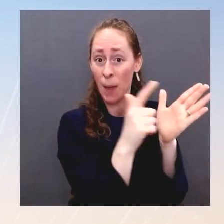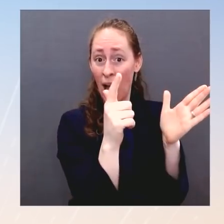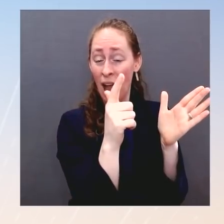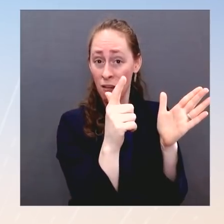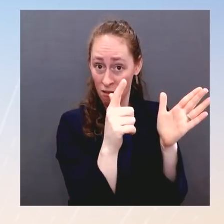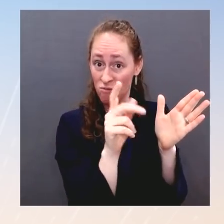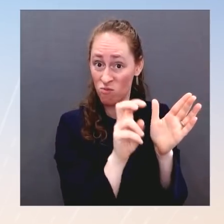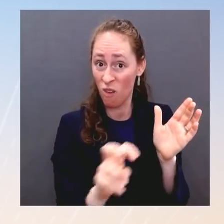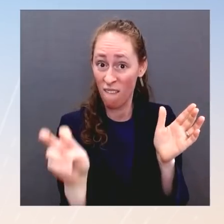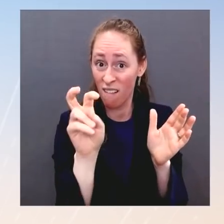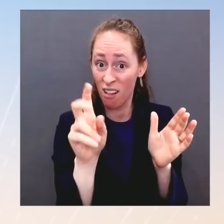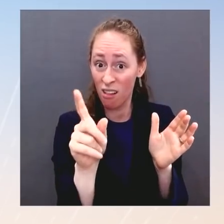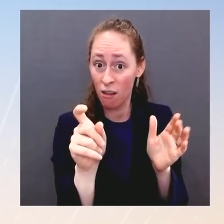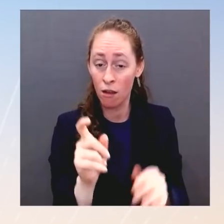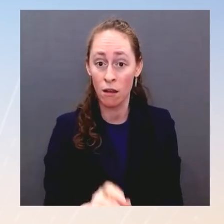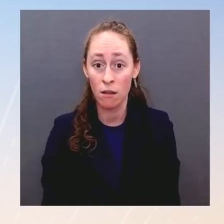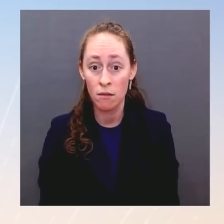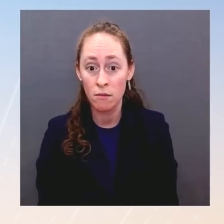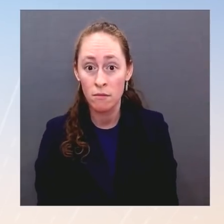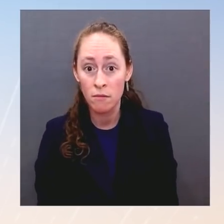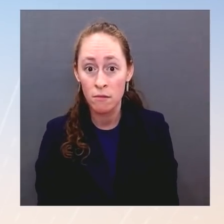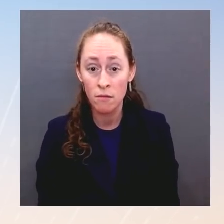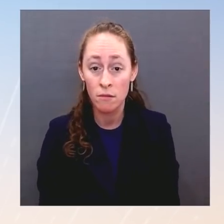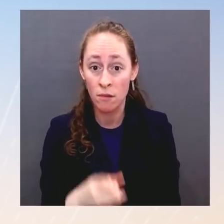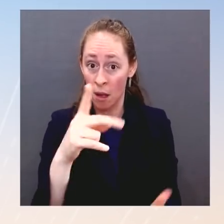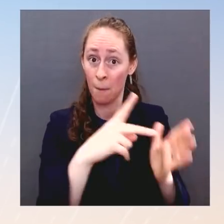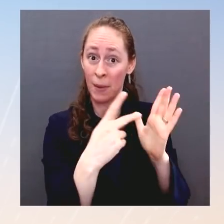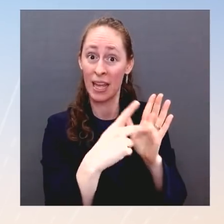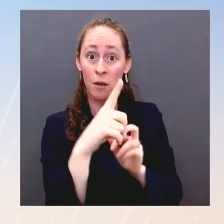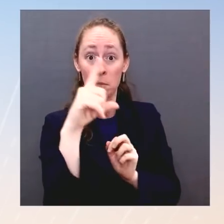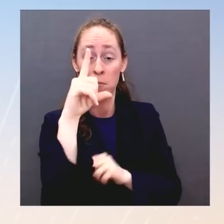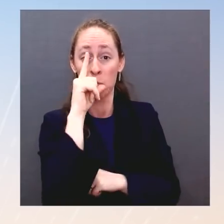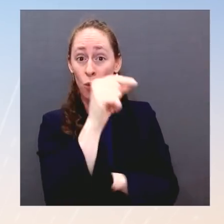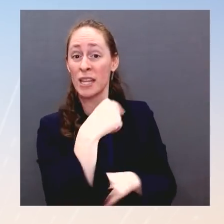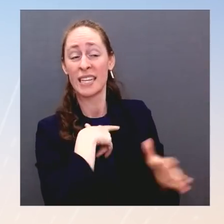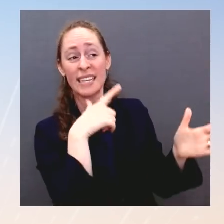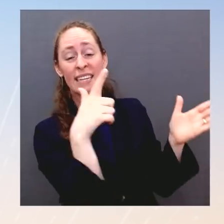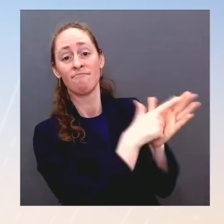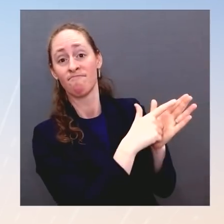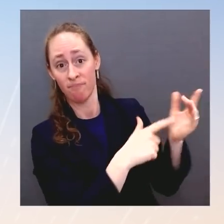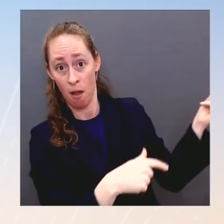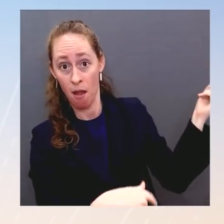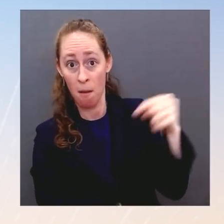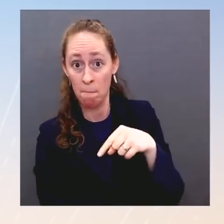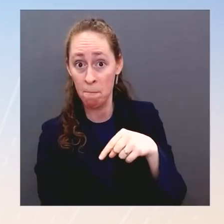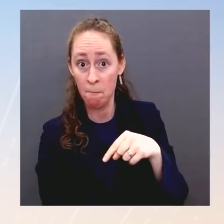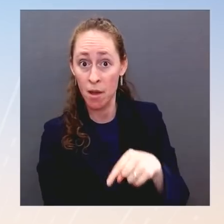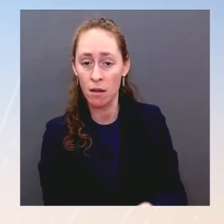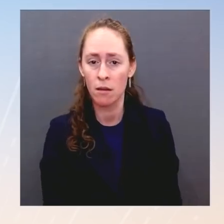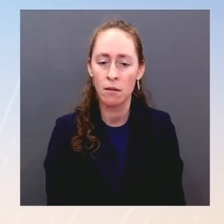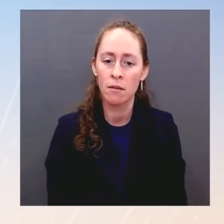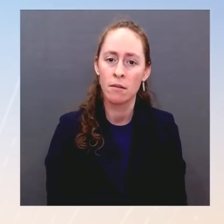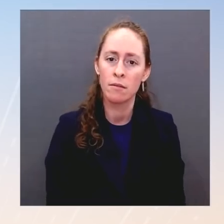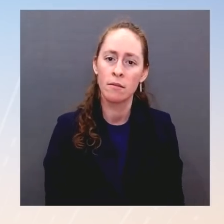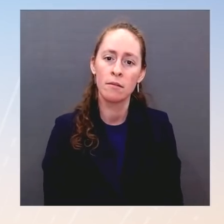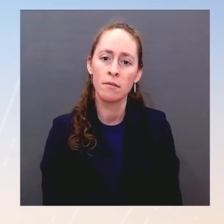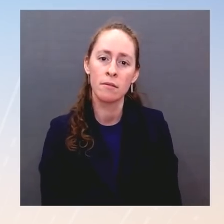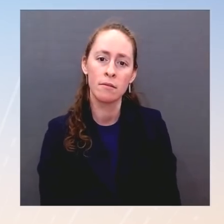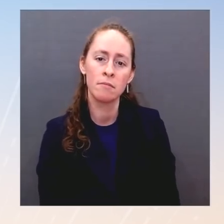will be out later today. There are very limited examples of this being done, as you all know, but that is a standard part.